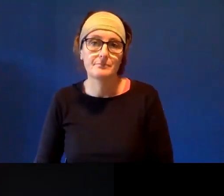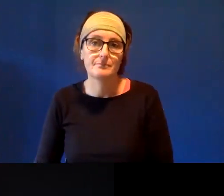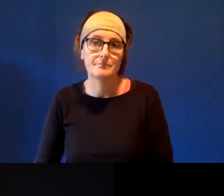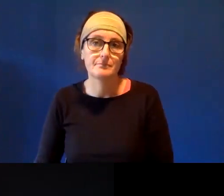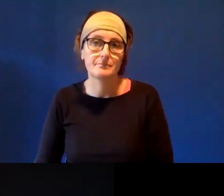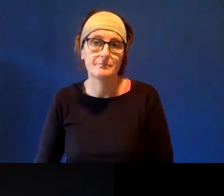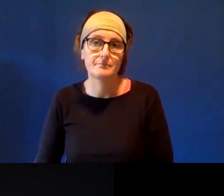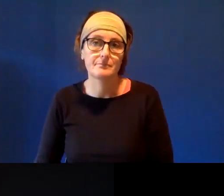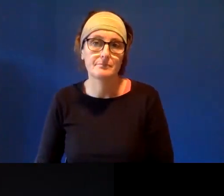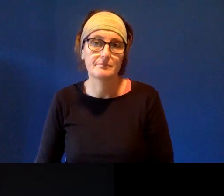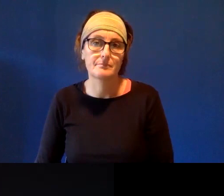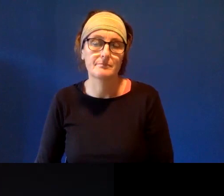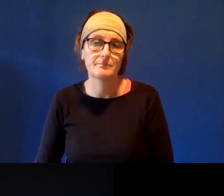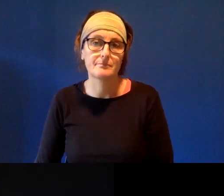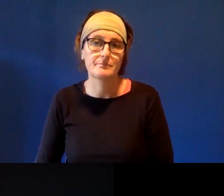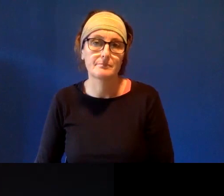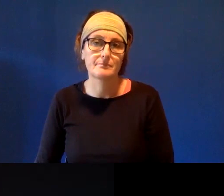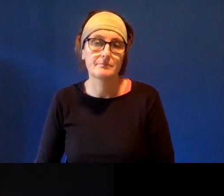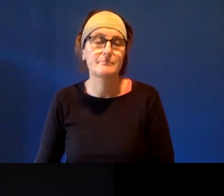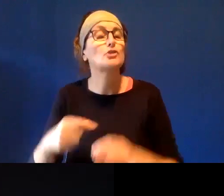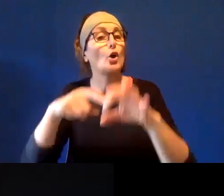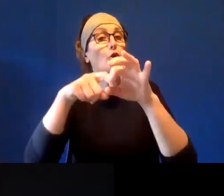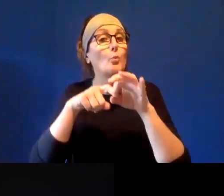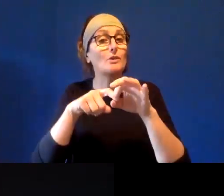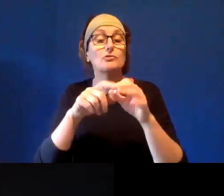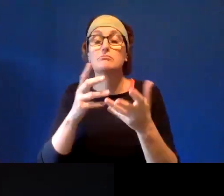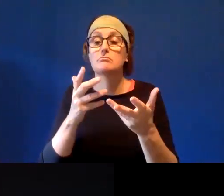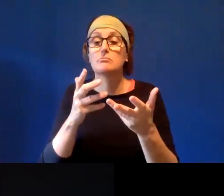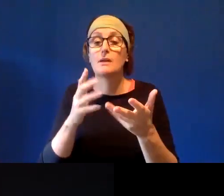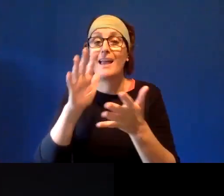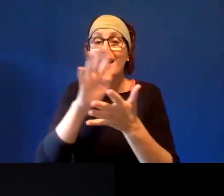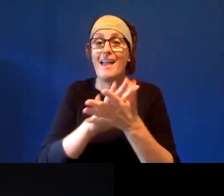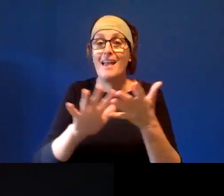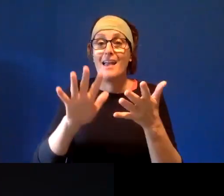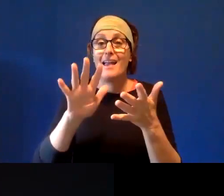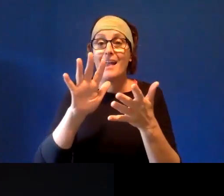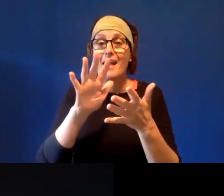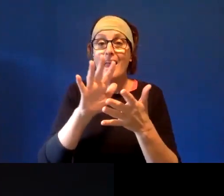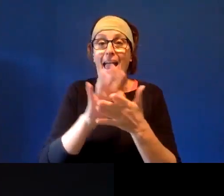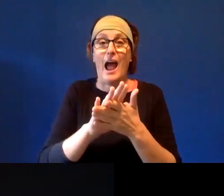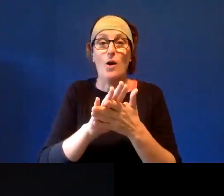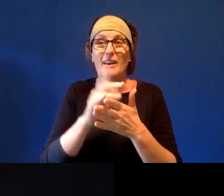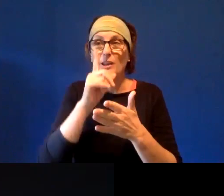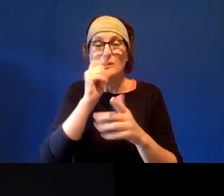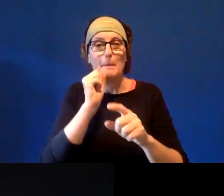this person had similar offers. The question is how do you move sort of past that, the guilt over this? You have spoken about this a little bit